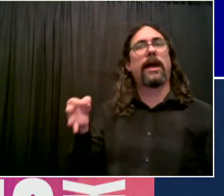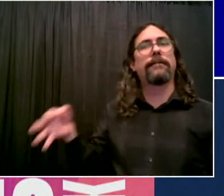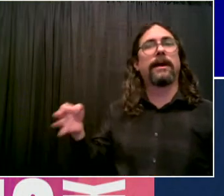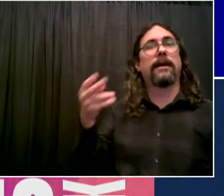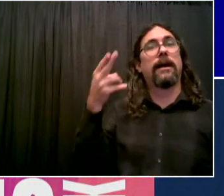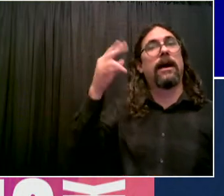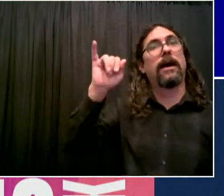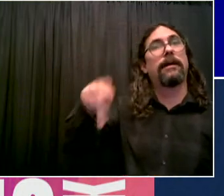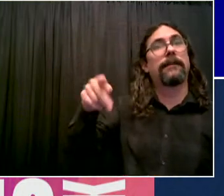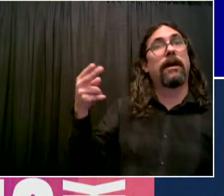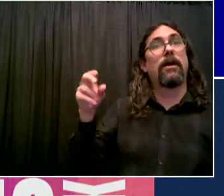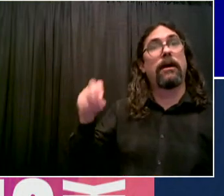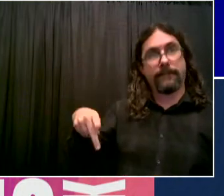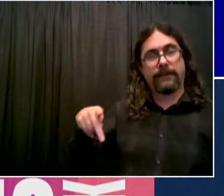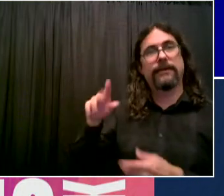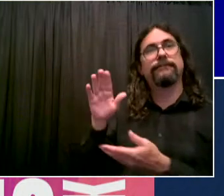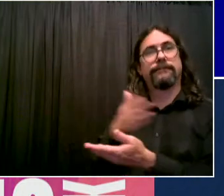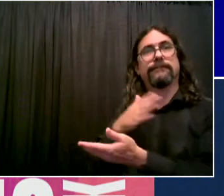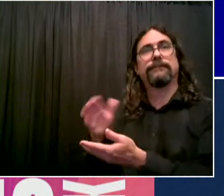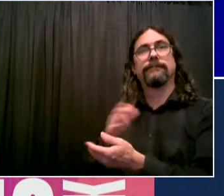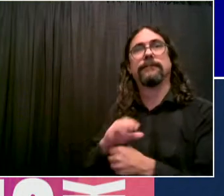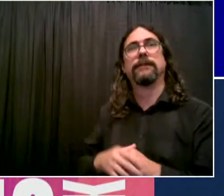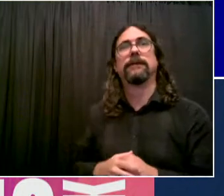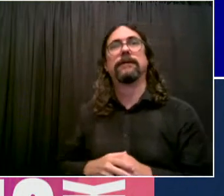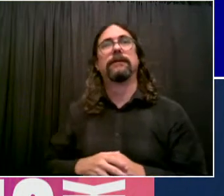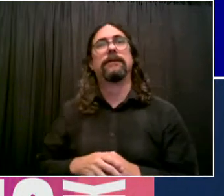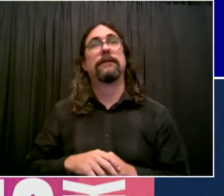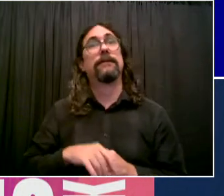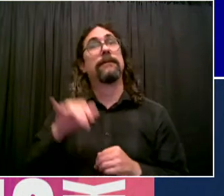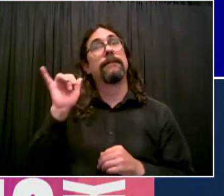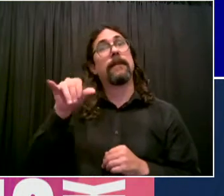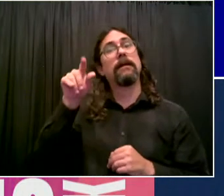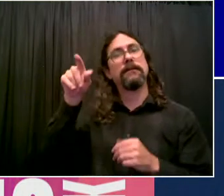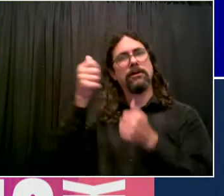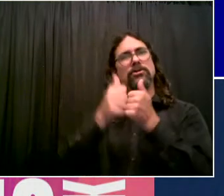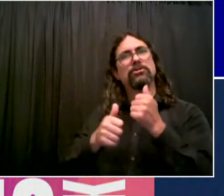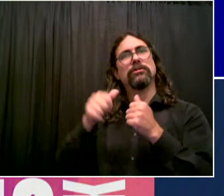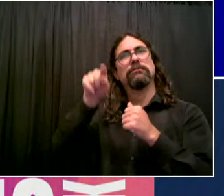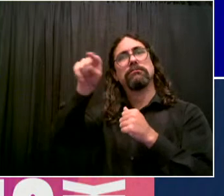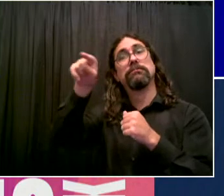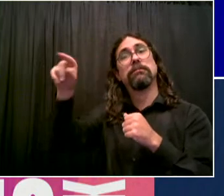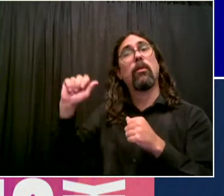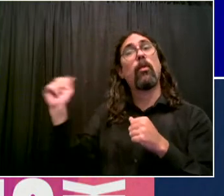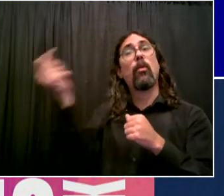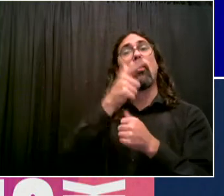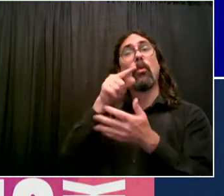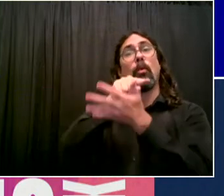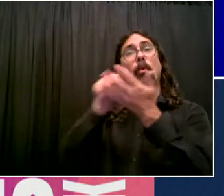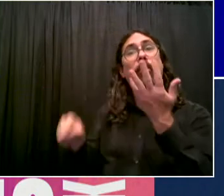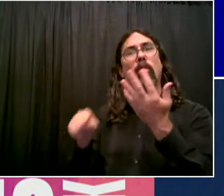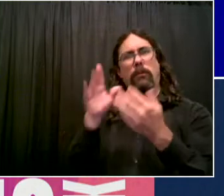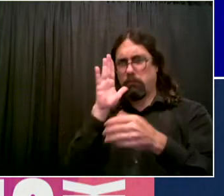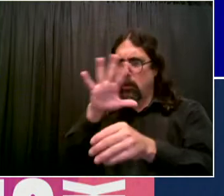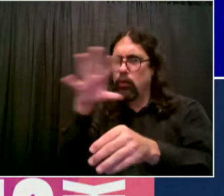WEEK CONCERTS ARE FREE FOR ANYONE WHO GETS A TICKET. THE ONE THING YOU